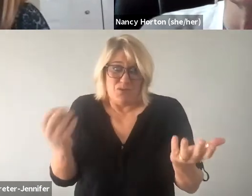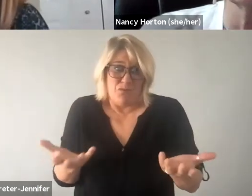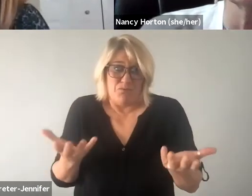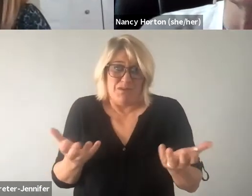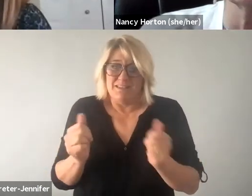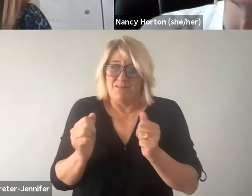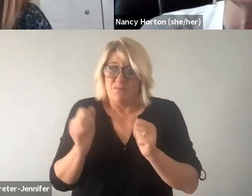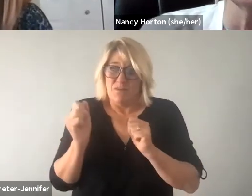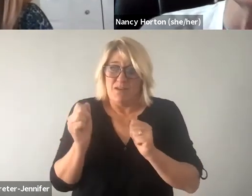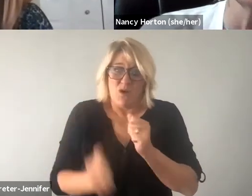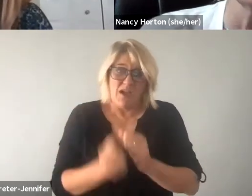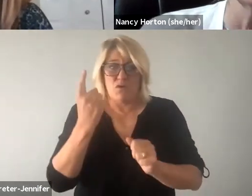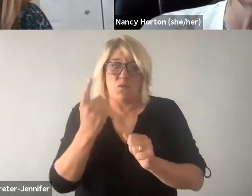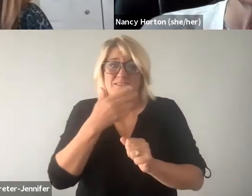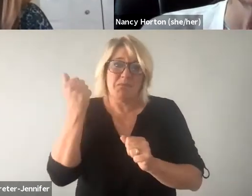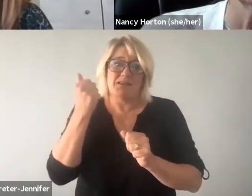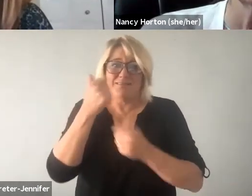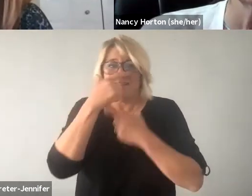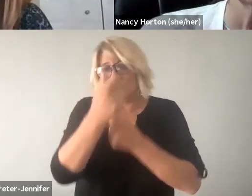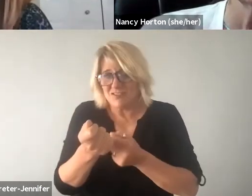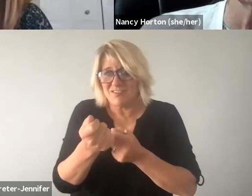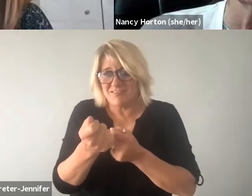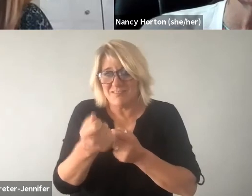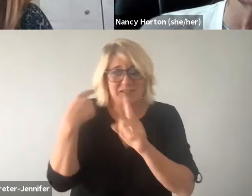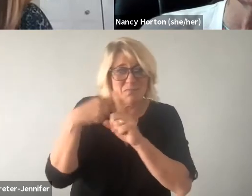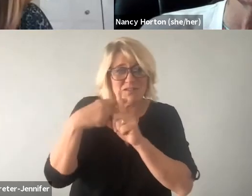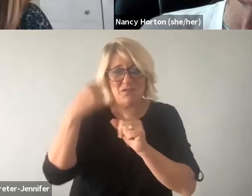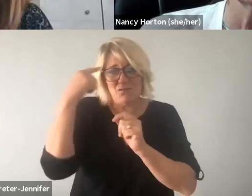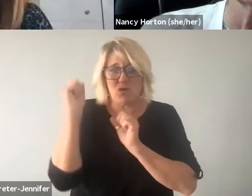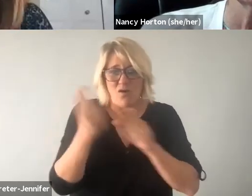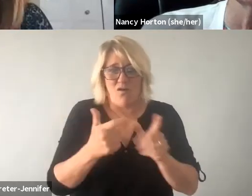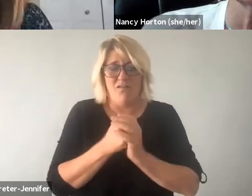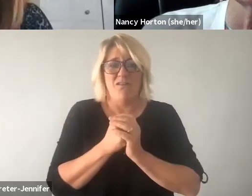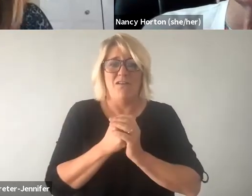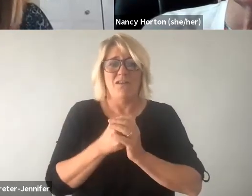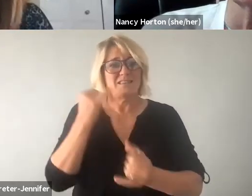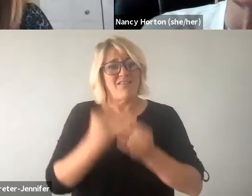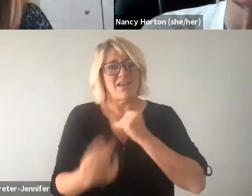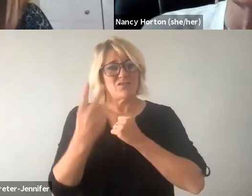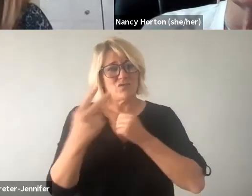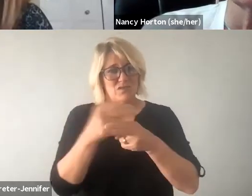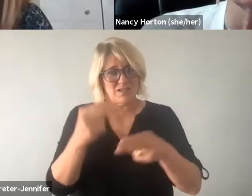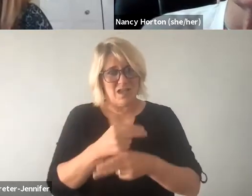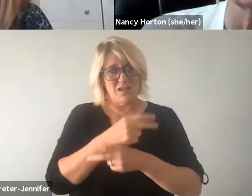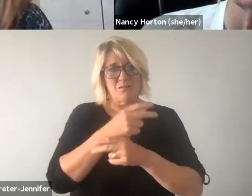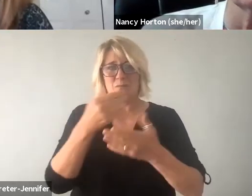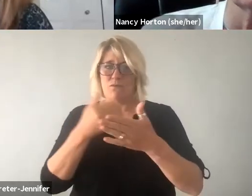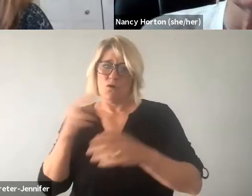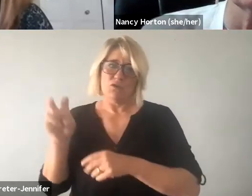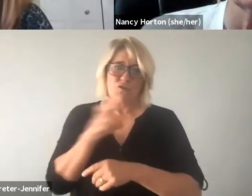easier for a lot of people without disabilities, as well. So it's in everybody's best interest.